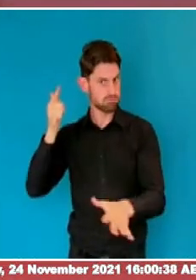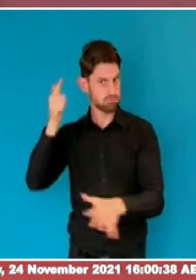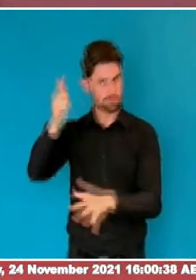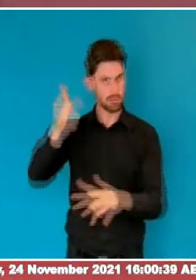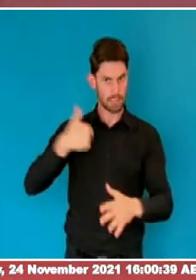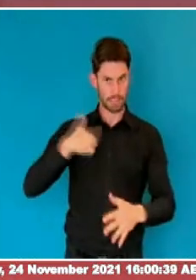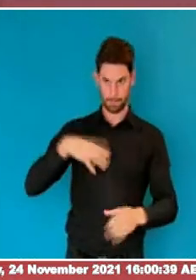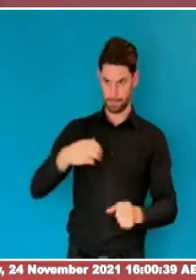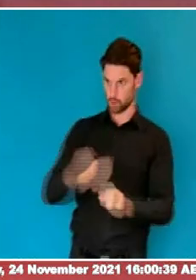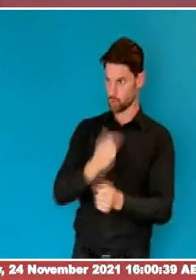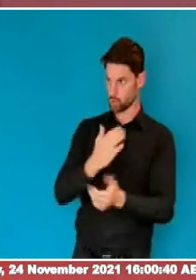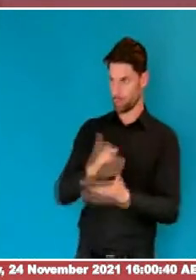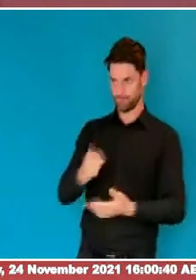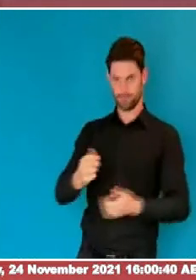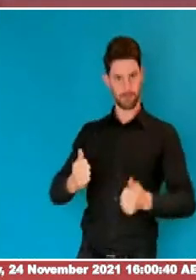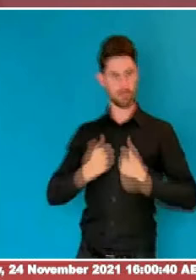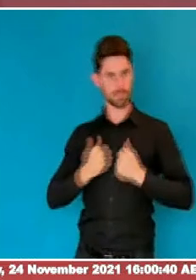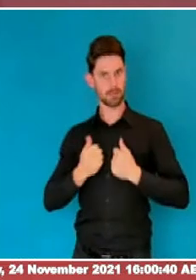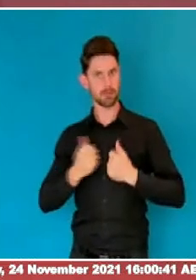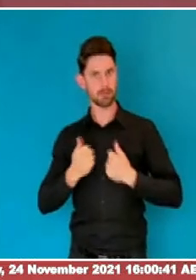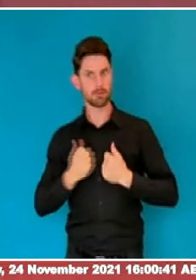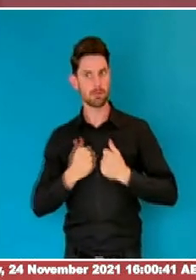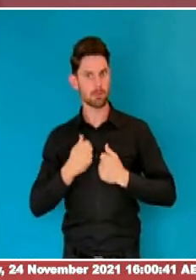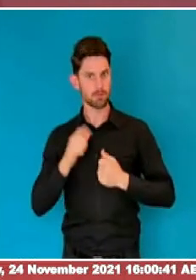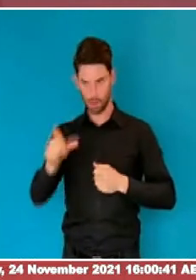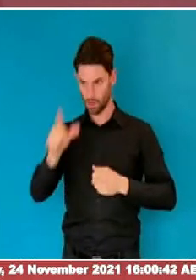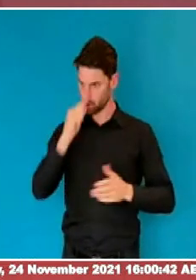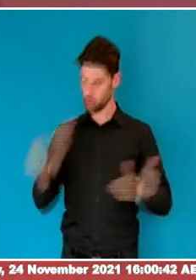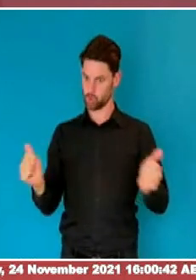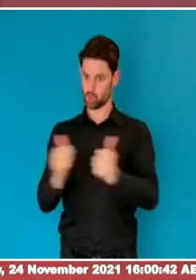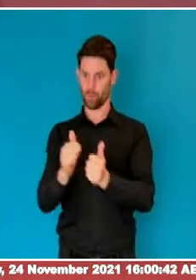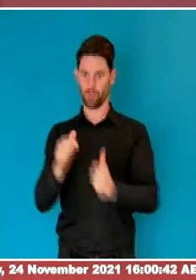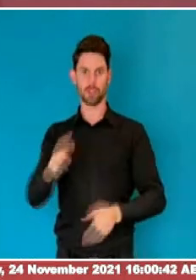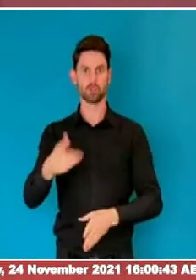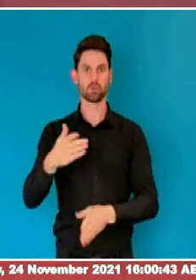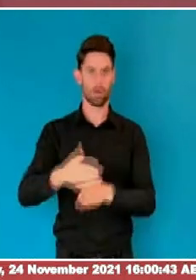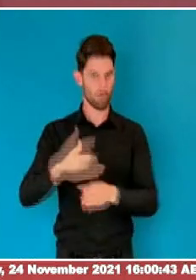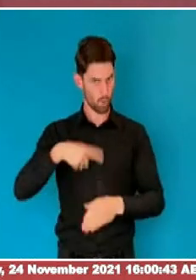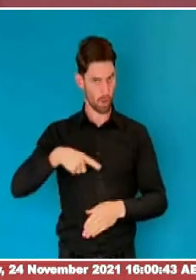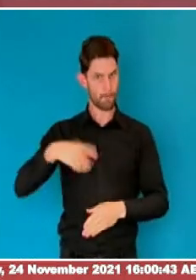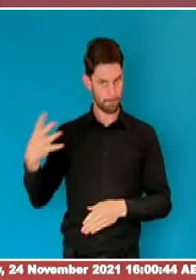that people are able to do the role that they are actually applying for.